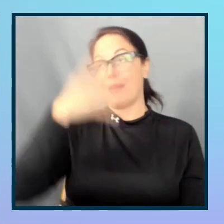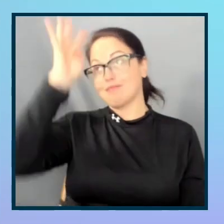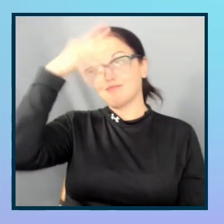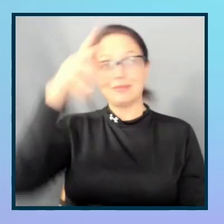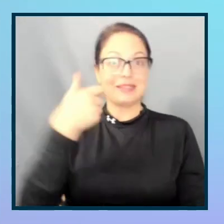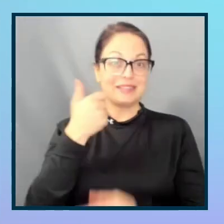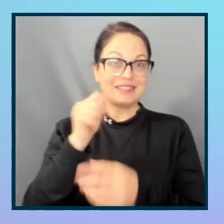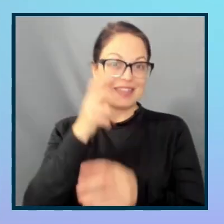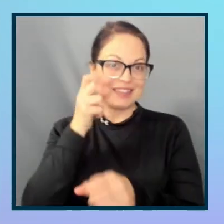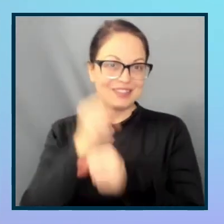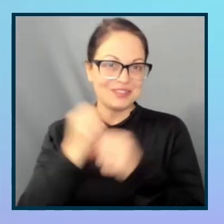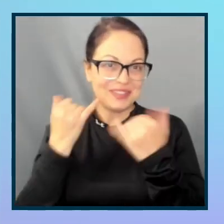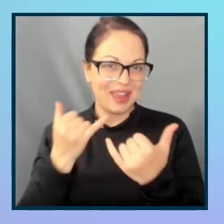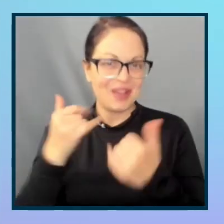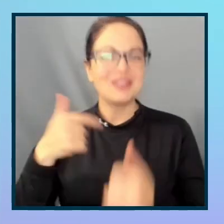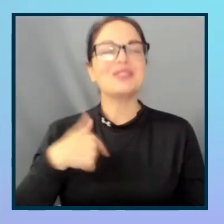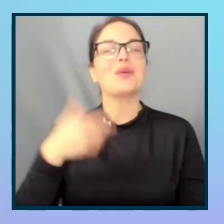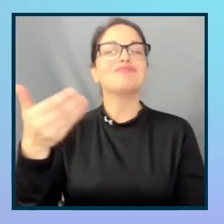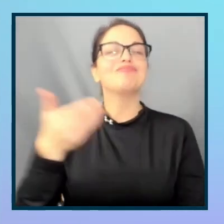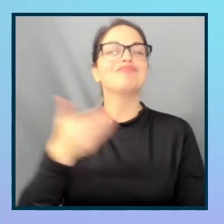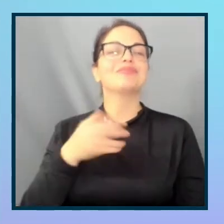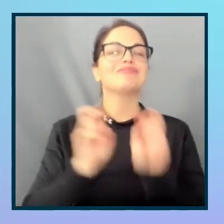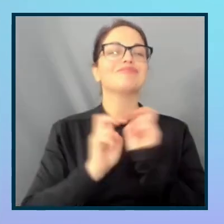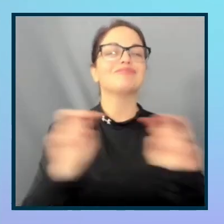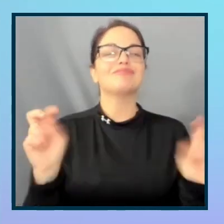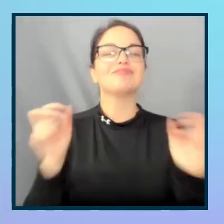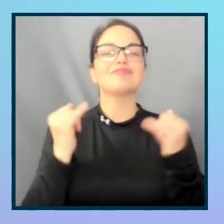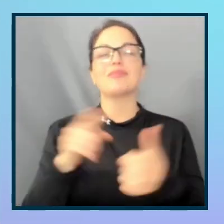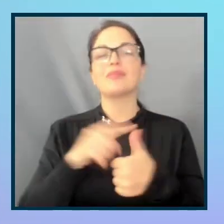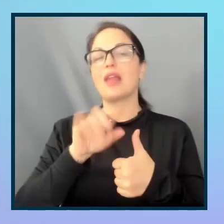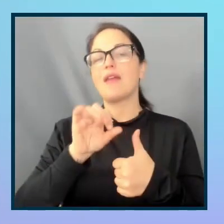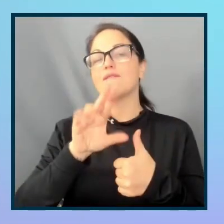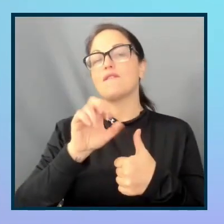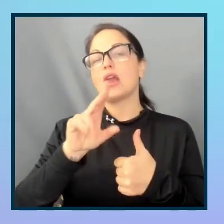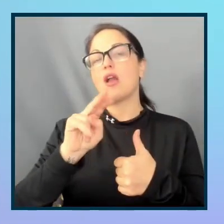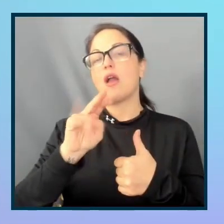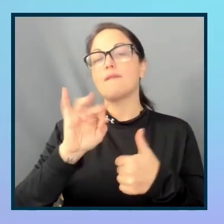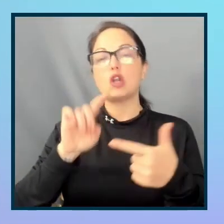And I'd like to introduce our panelists now. We have Fred Confer, we have Ted Drake,